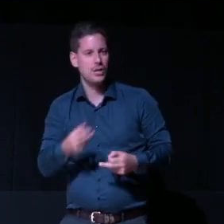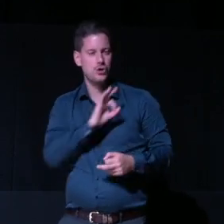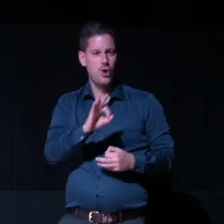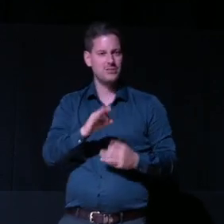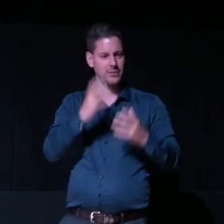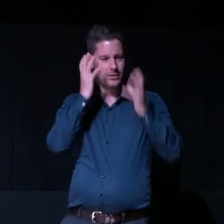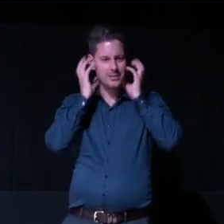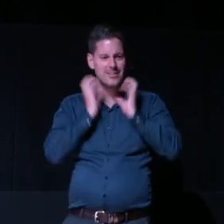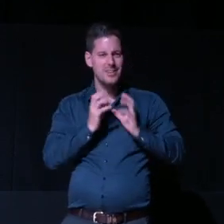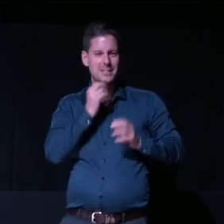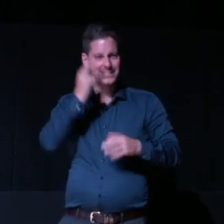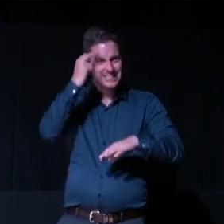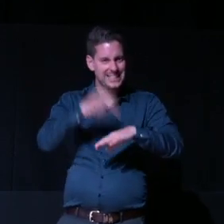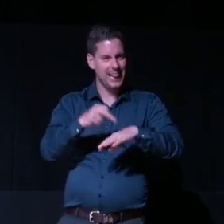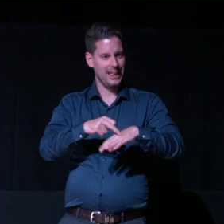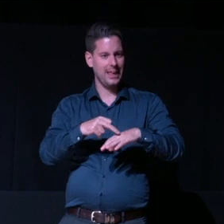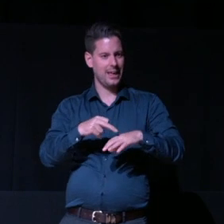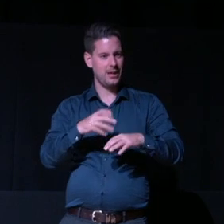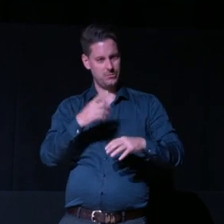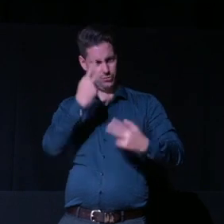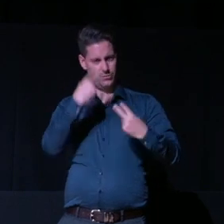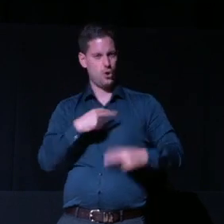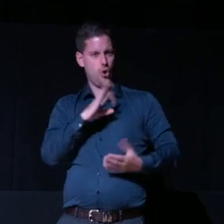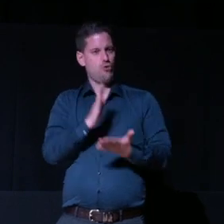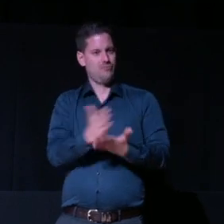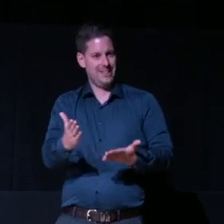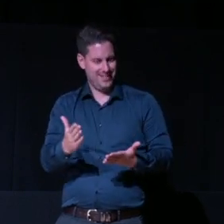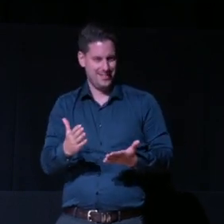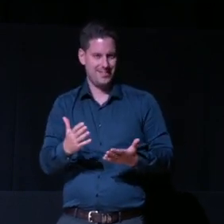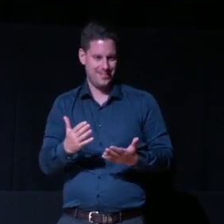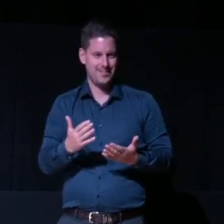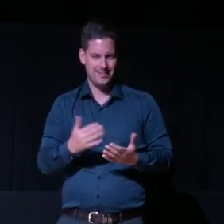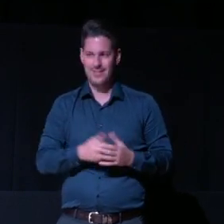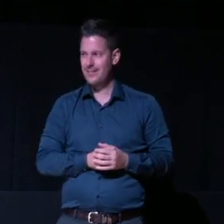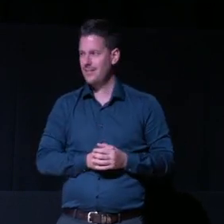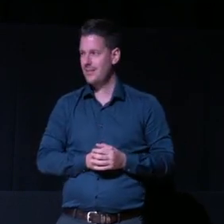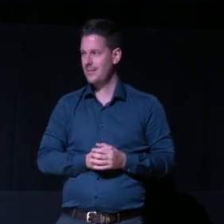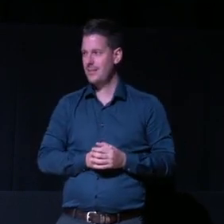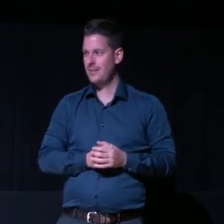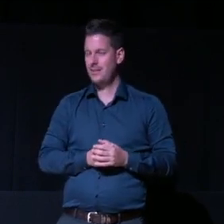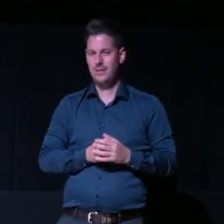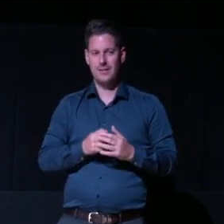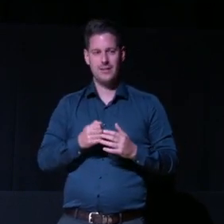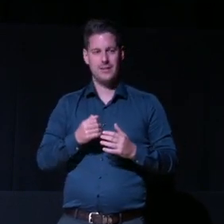kind of creates a different environment for those guys to then perform in, which didn't make me that popular, but